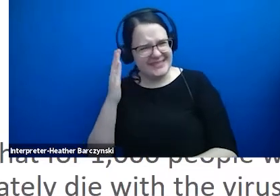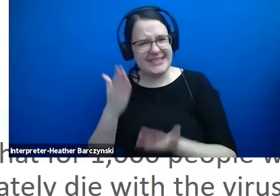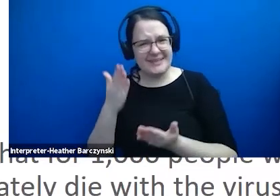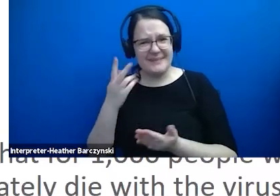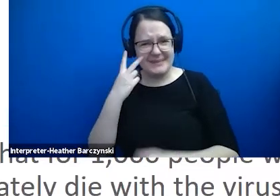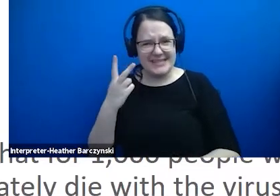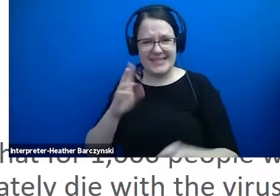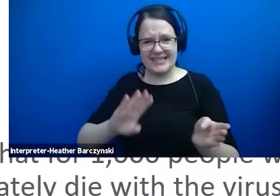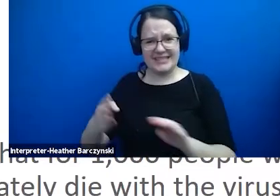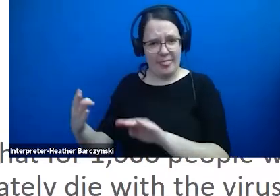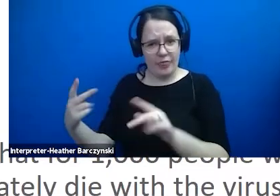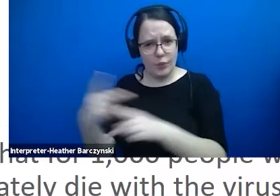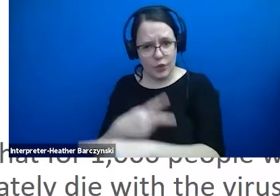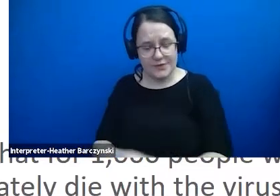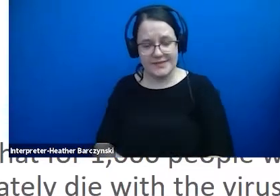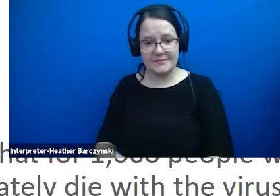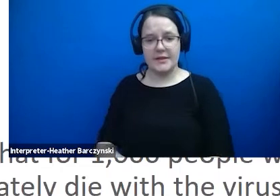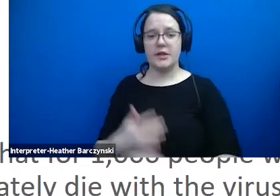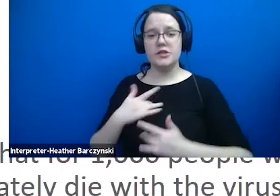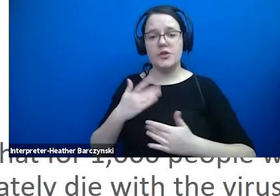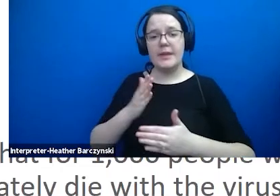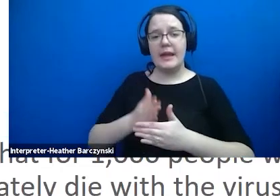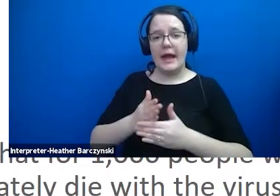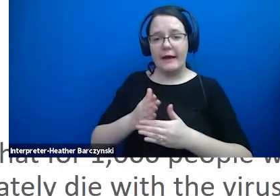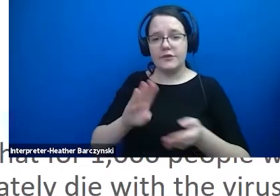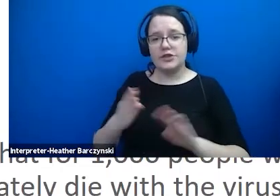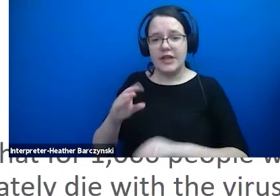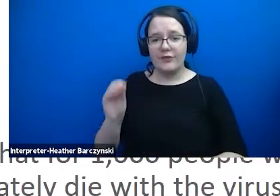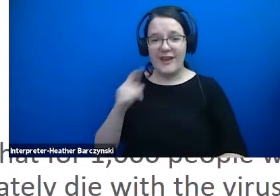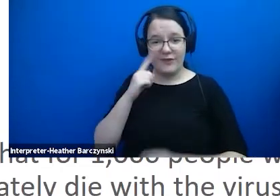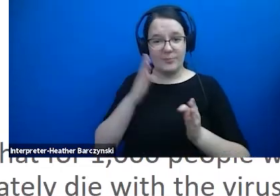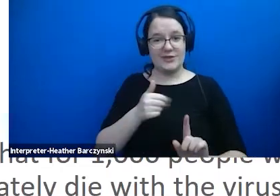so the average mortality for a person in their 60s would be roughly 10 out of a thousand